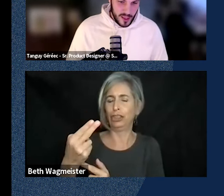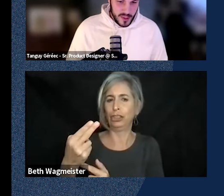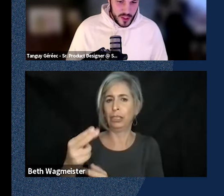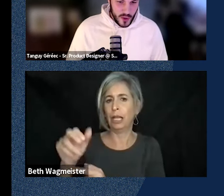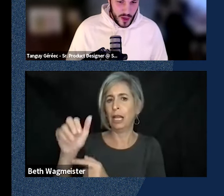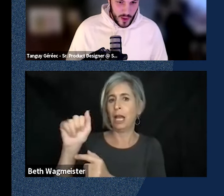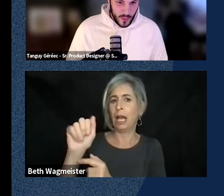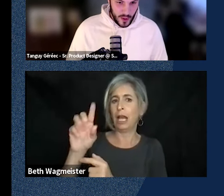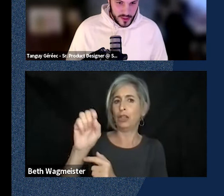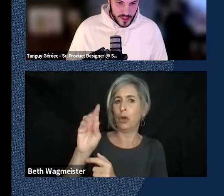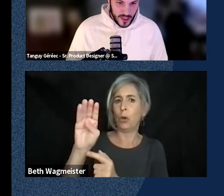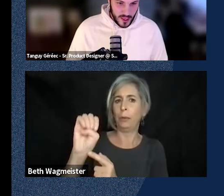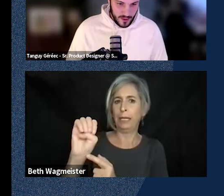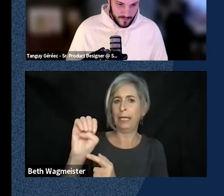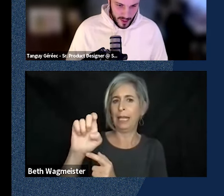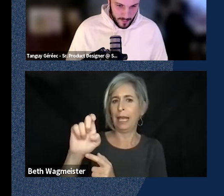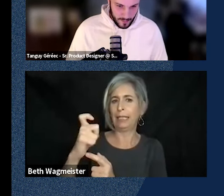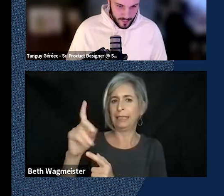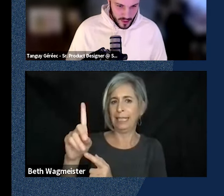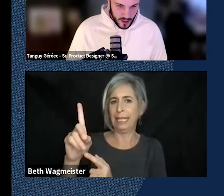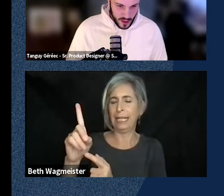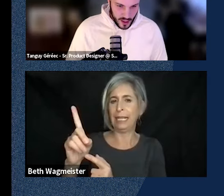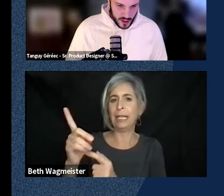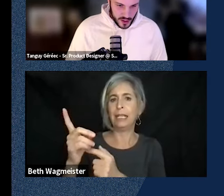But let me show you how it works in figma.